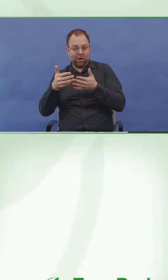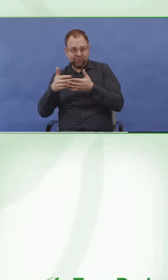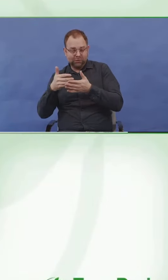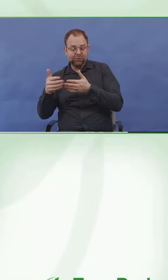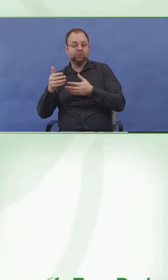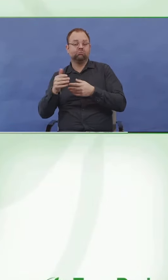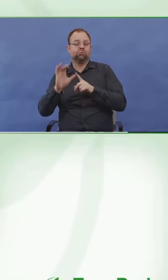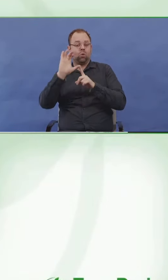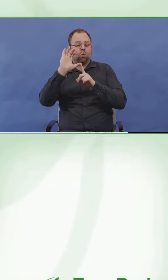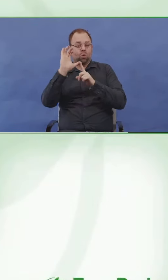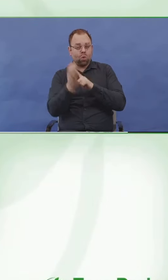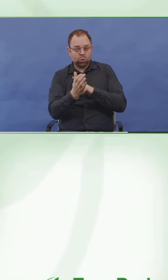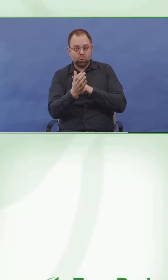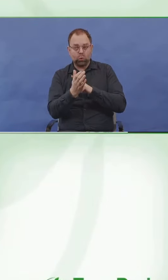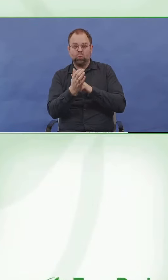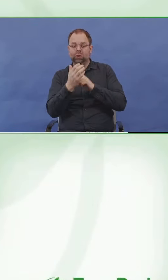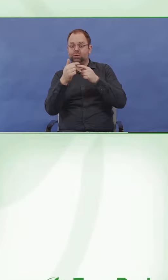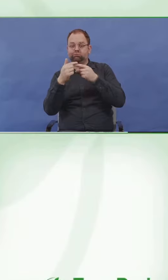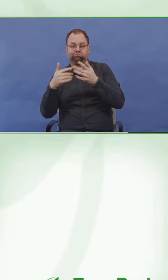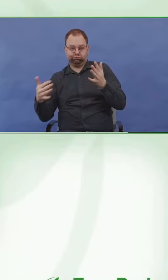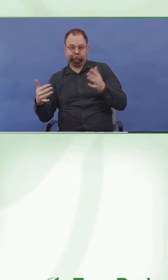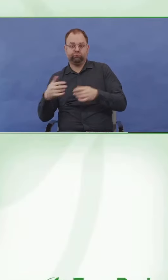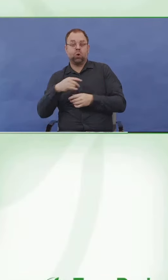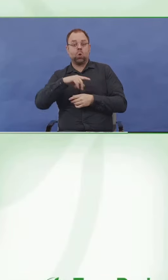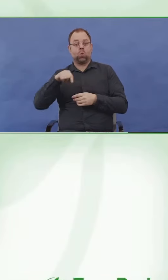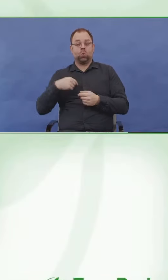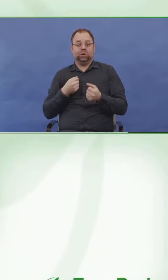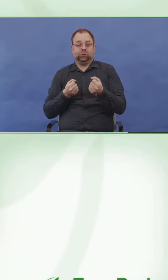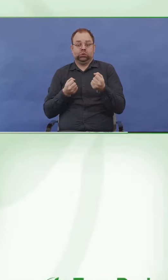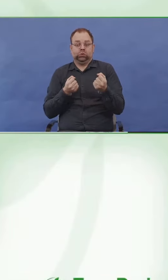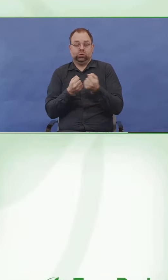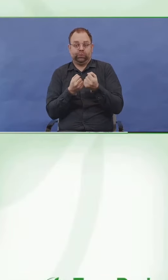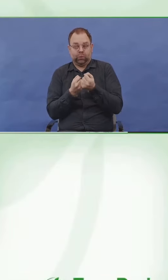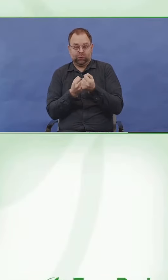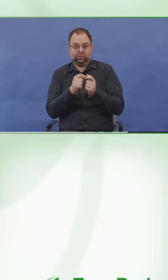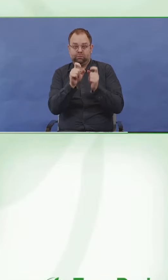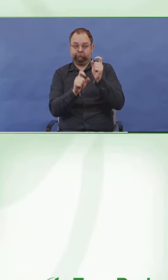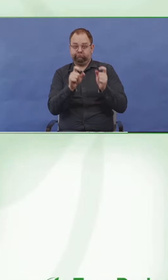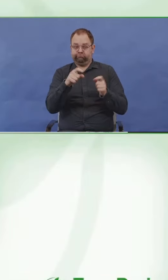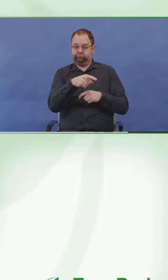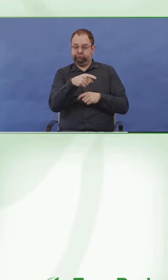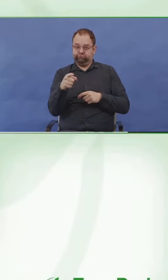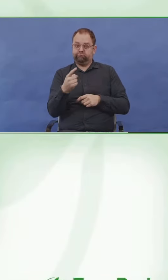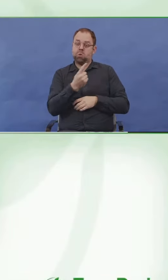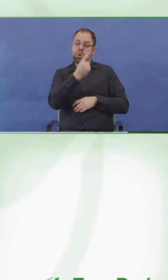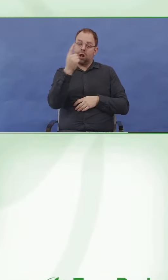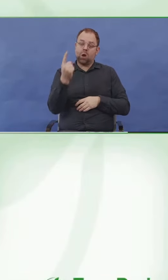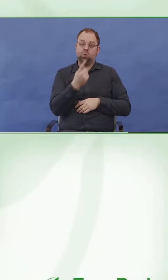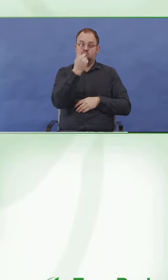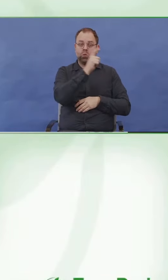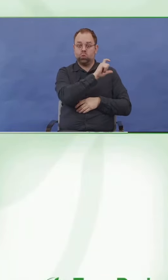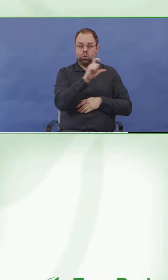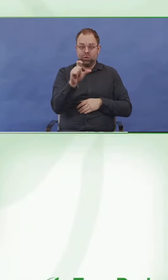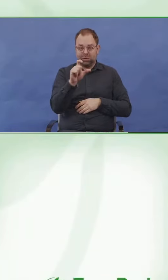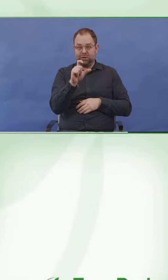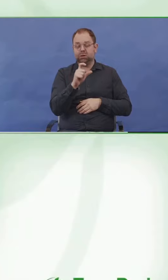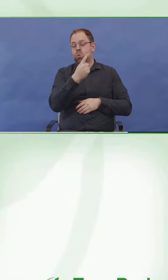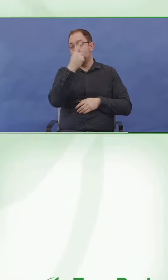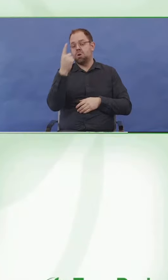It could be a physical impairment can also be a severe intellectual